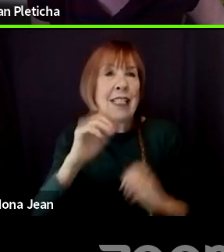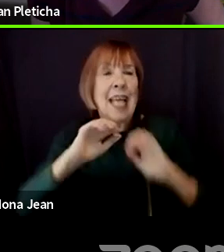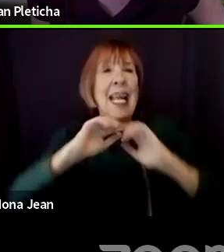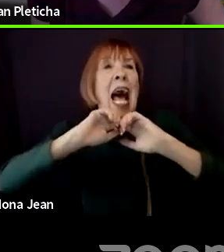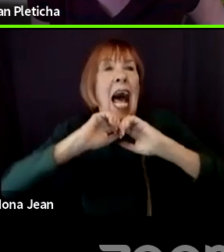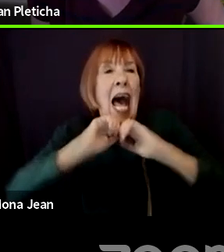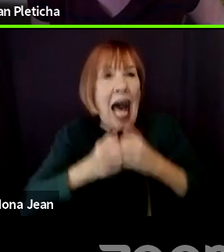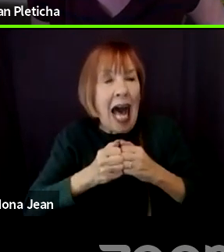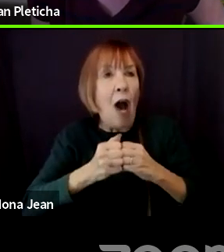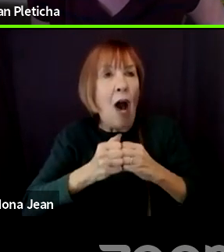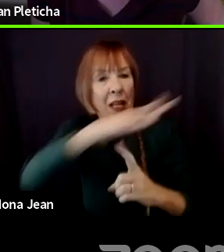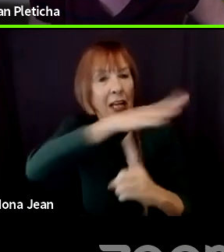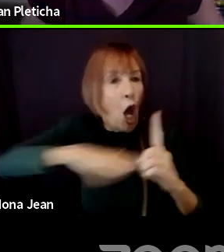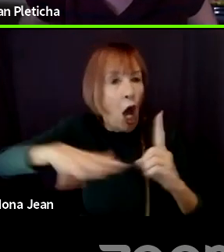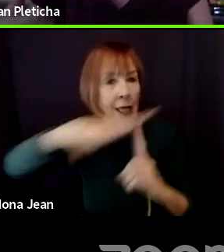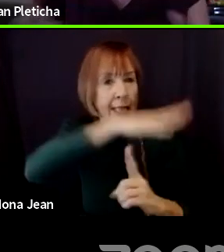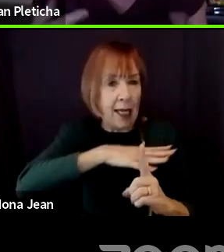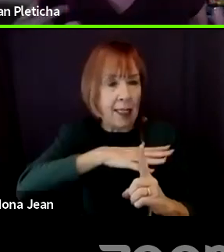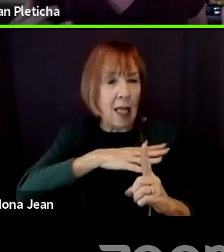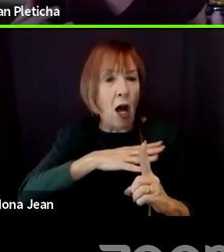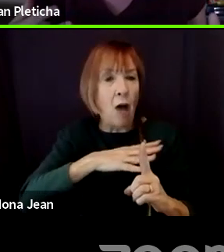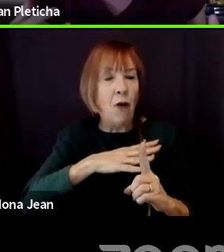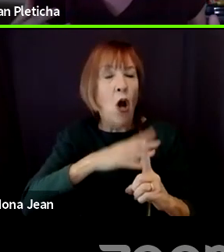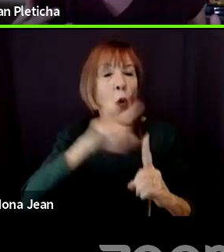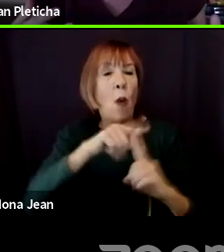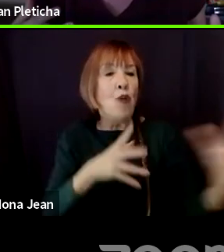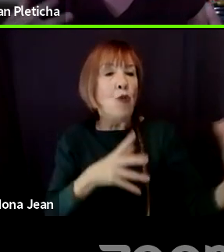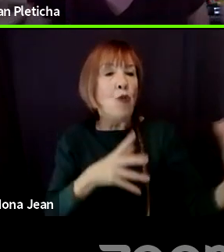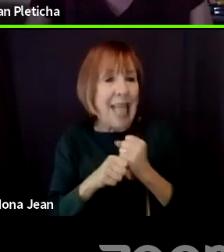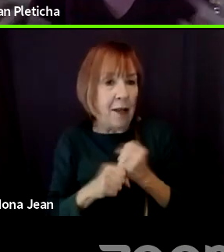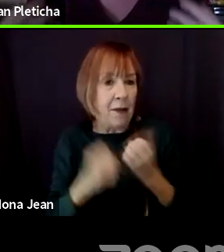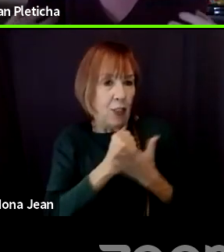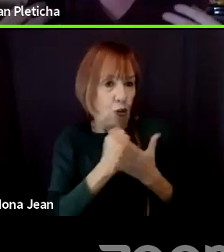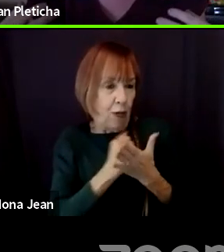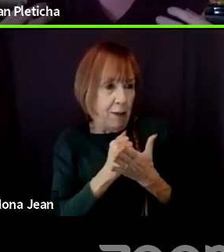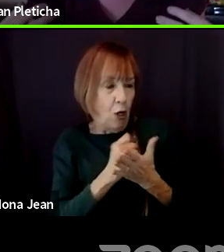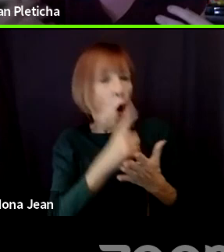And I think that also is how you should take the notes